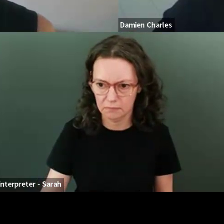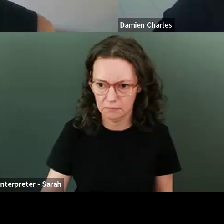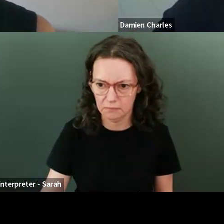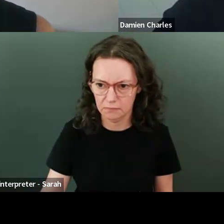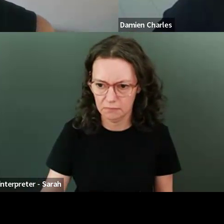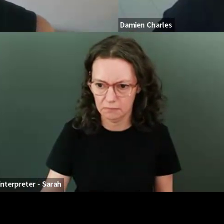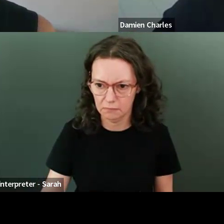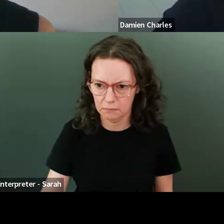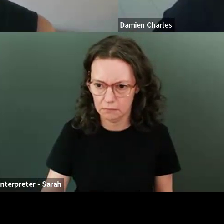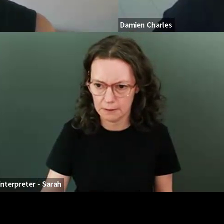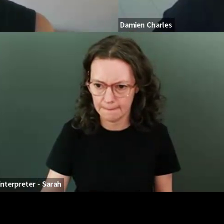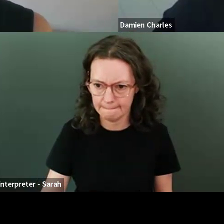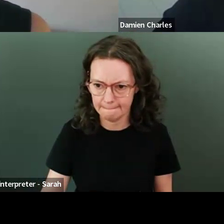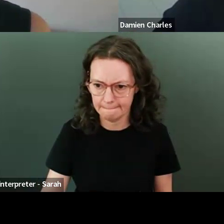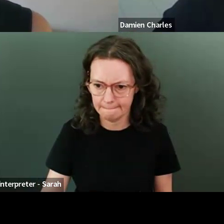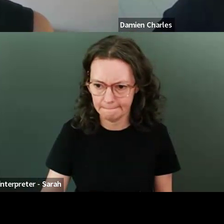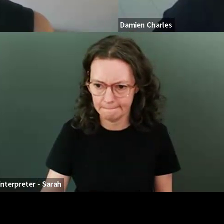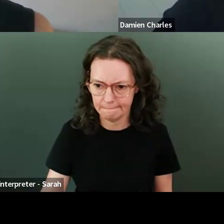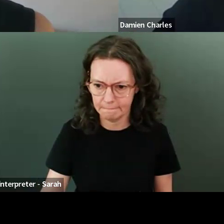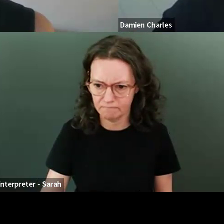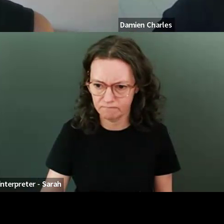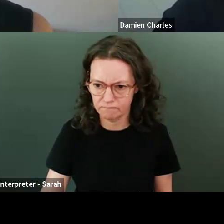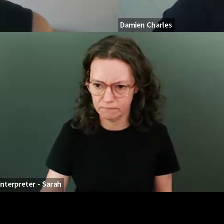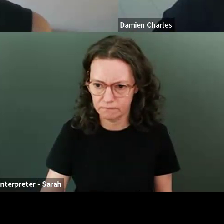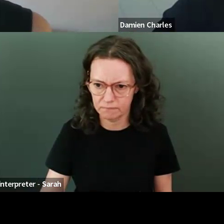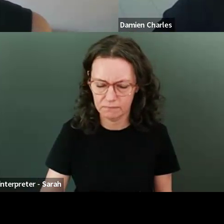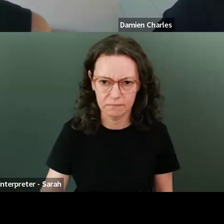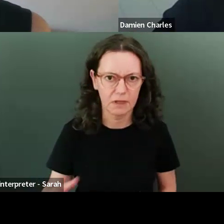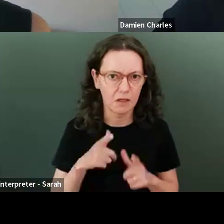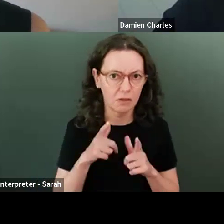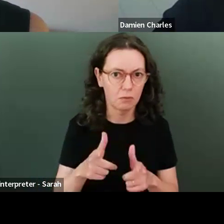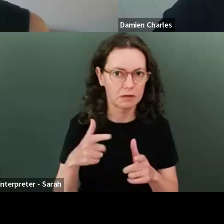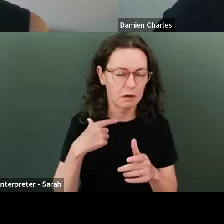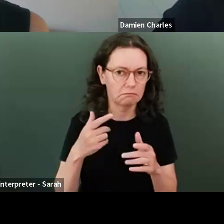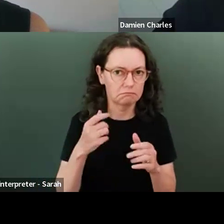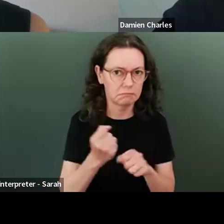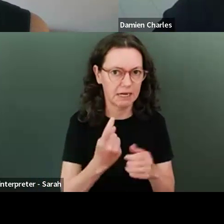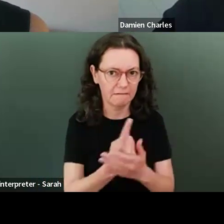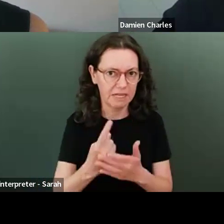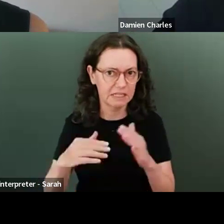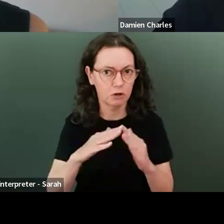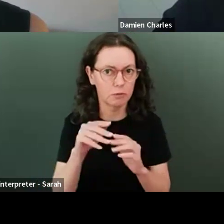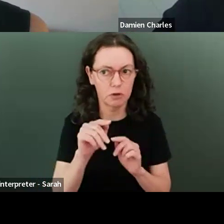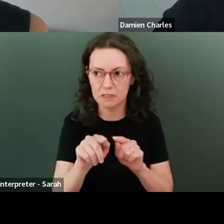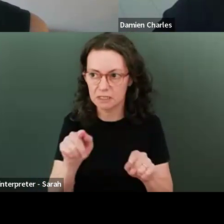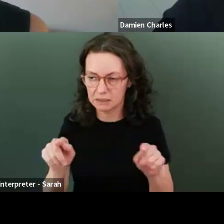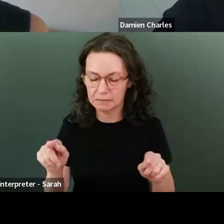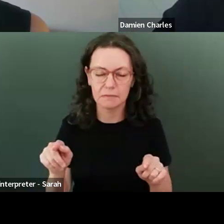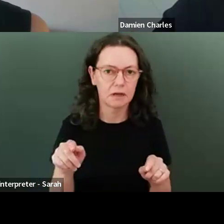Freezer. So creating events and music events in the community, and that